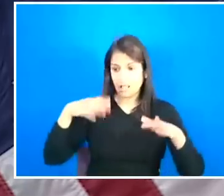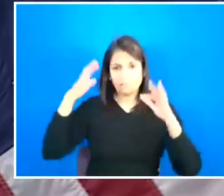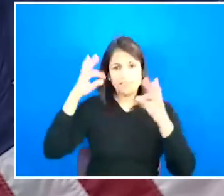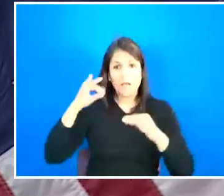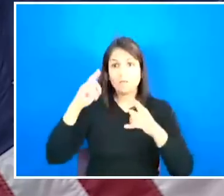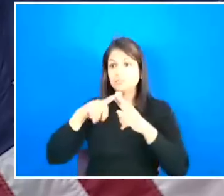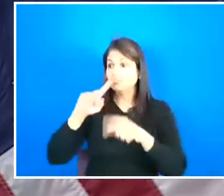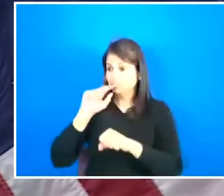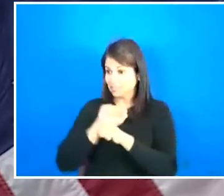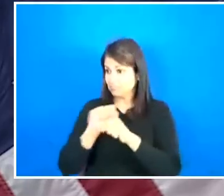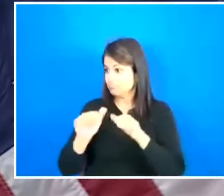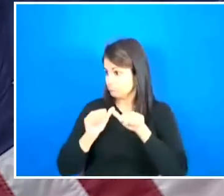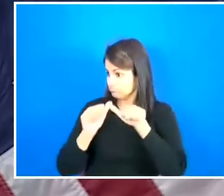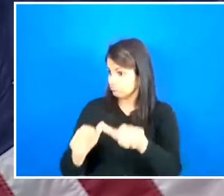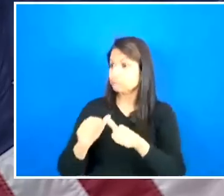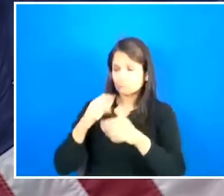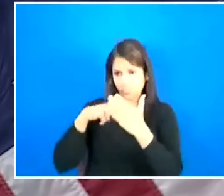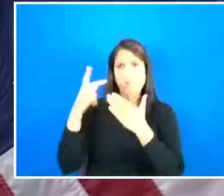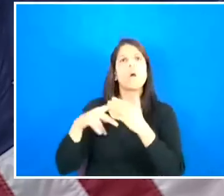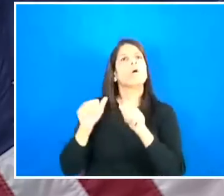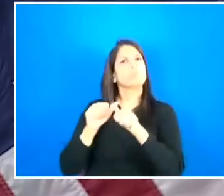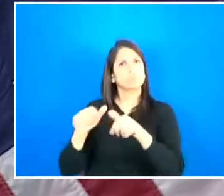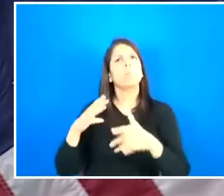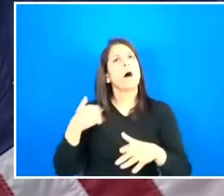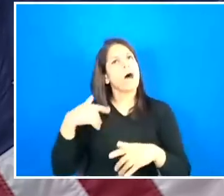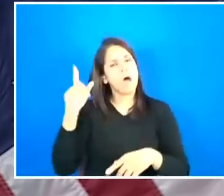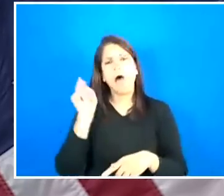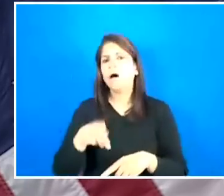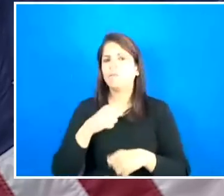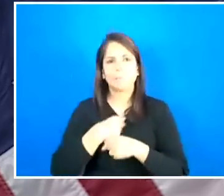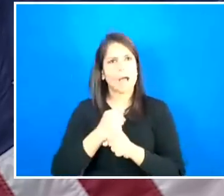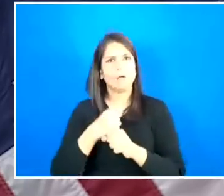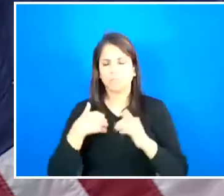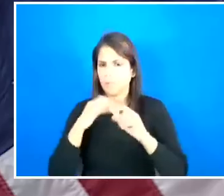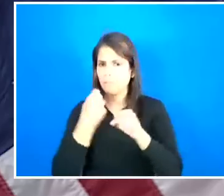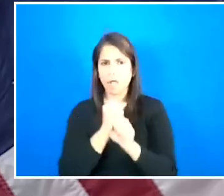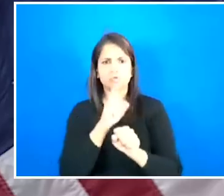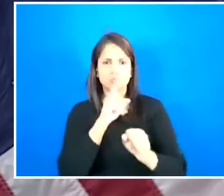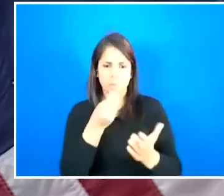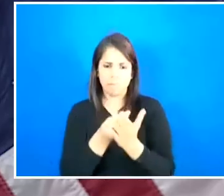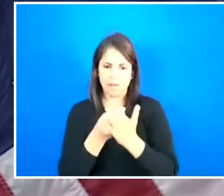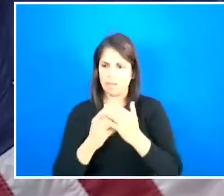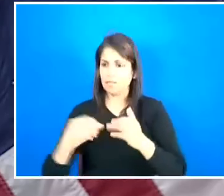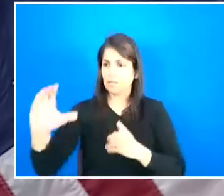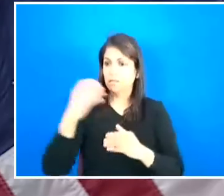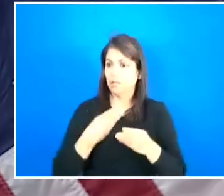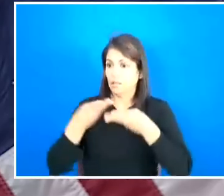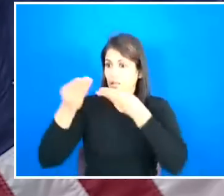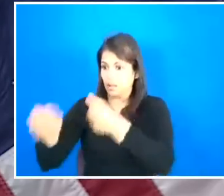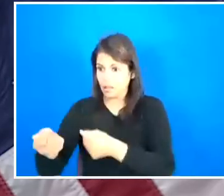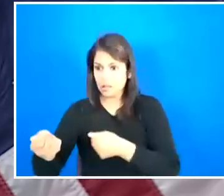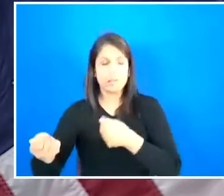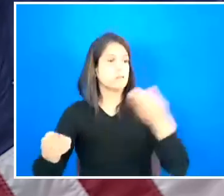PROCJET IT HAS RAMIFICATIONS FOR THE BUDGET OBVIOUSLY FOR TEH XEPENSE SIDE OF THE BUDGET BECAUE SO DFEBT SERVICE.